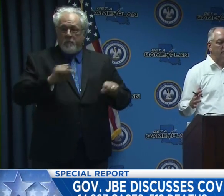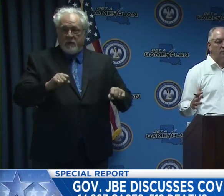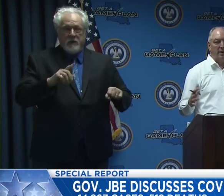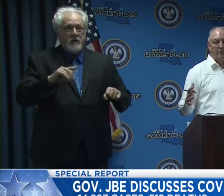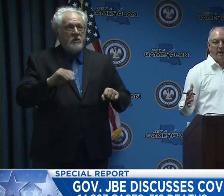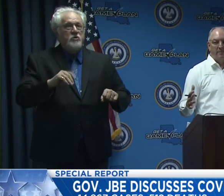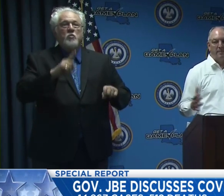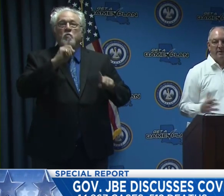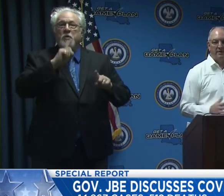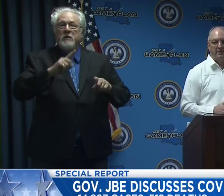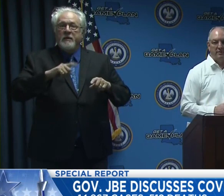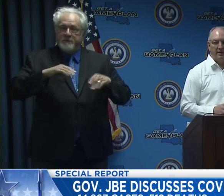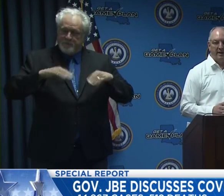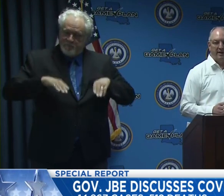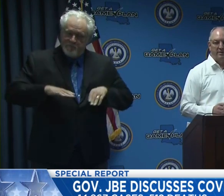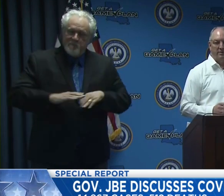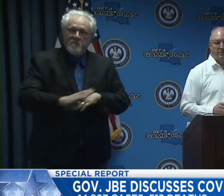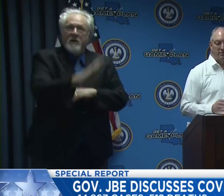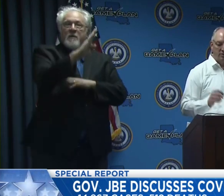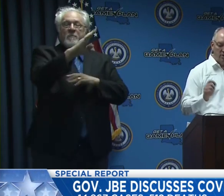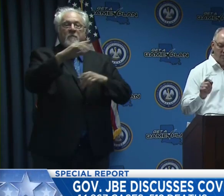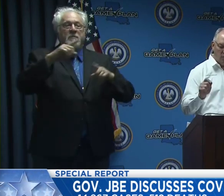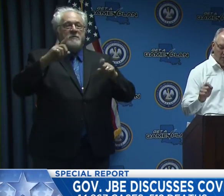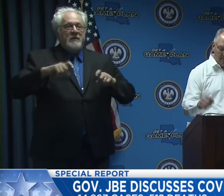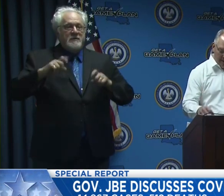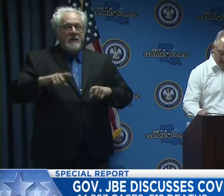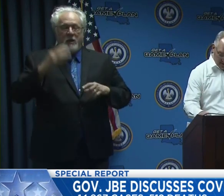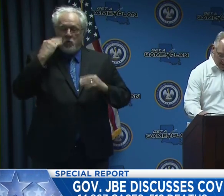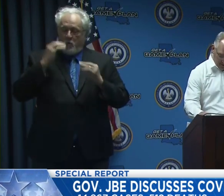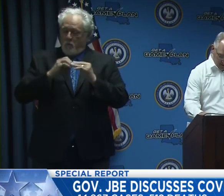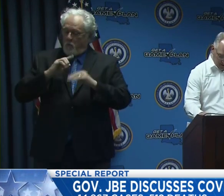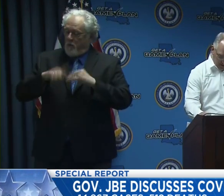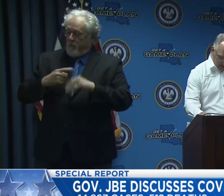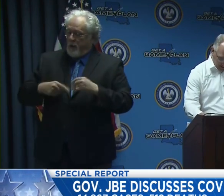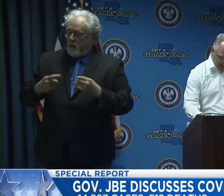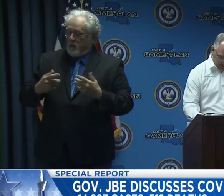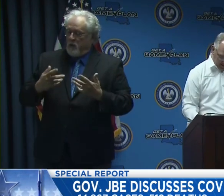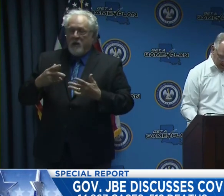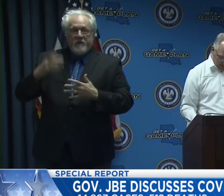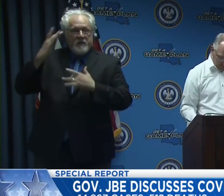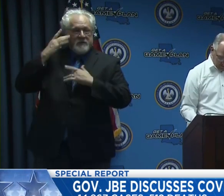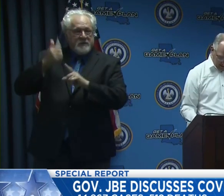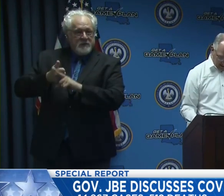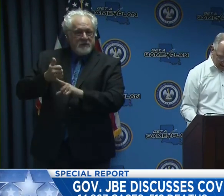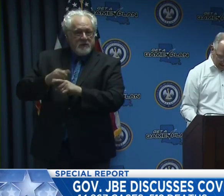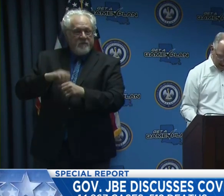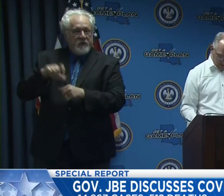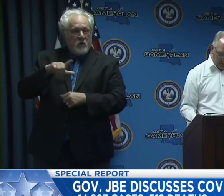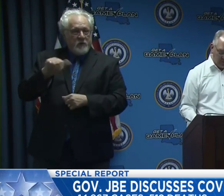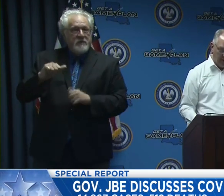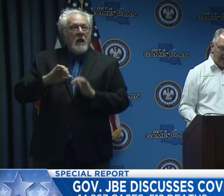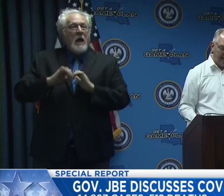I THINK HIM FOR THE NEW SITES IN OUR STATE. THEY PLAYED A BIG PART IN OUR